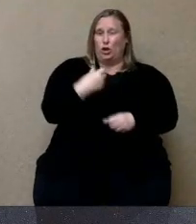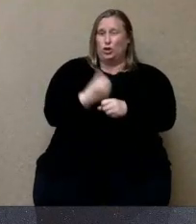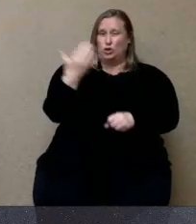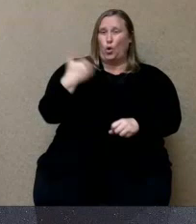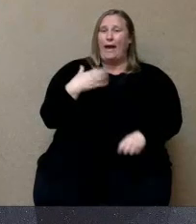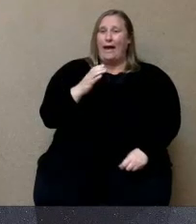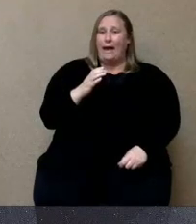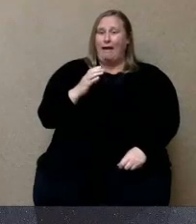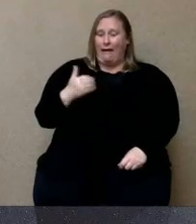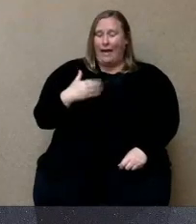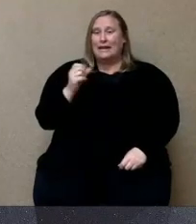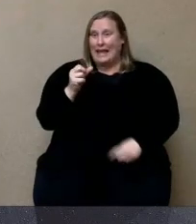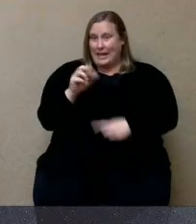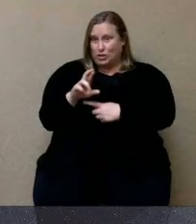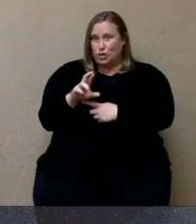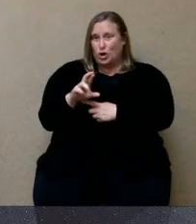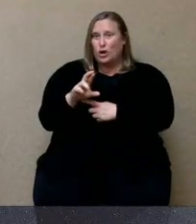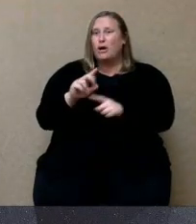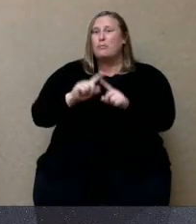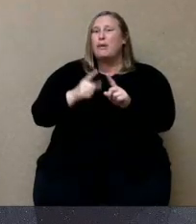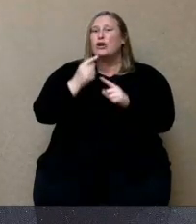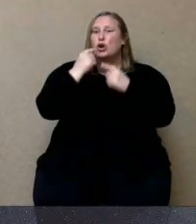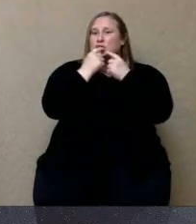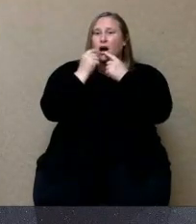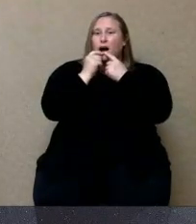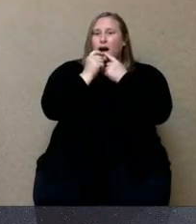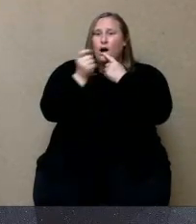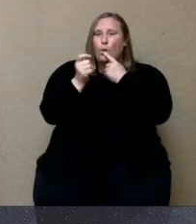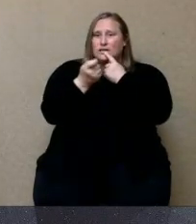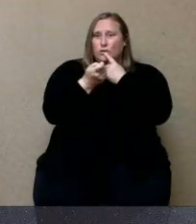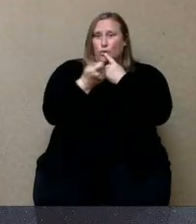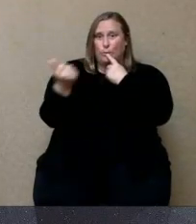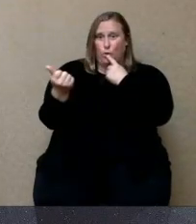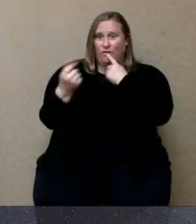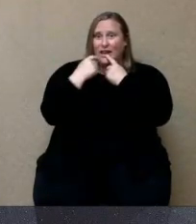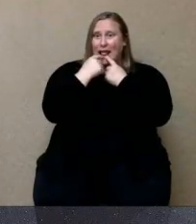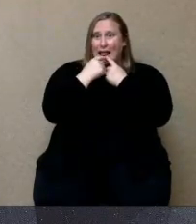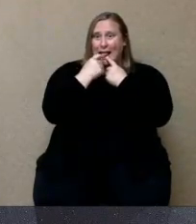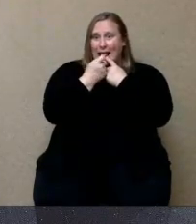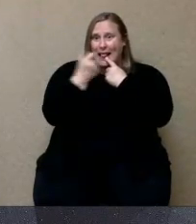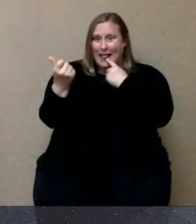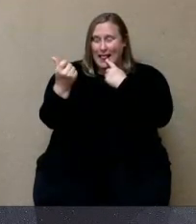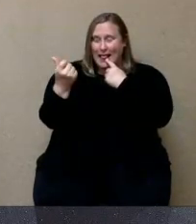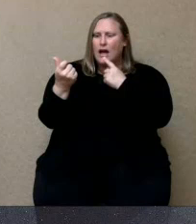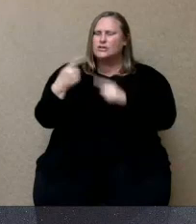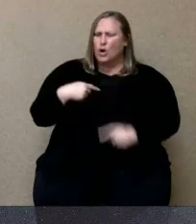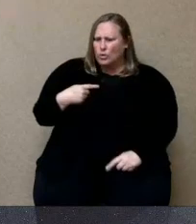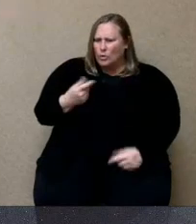So, that was my very first exposure to it and I was able to give her some decent, effective communication.